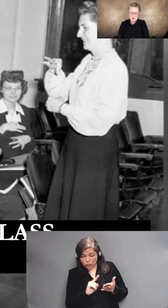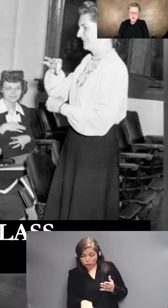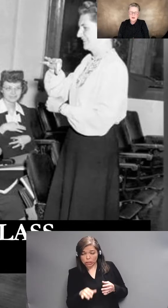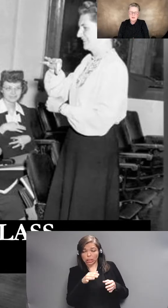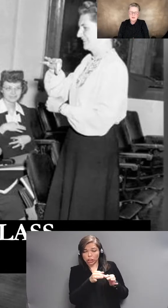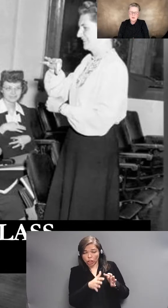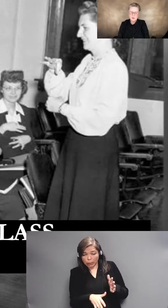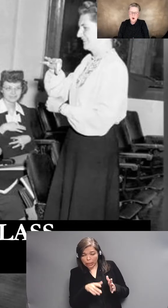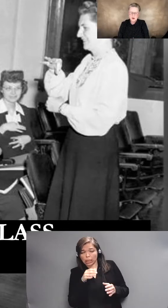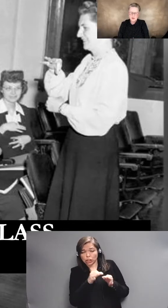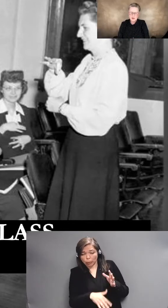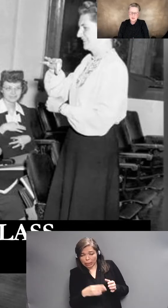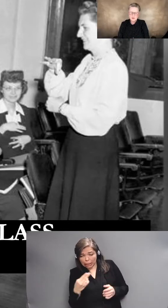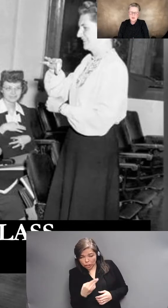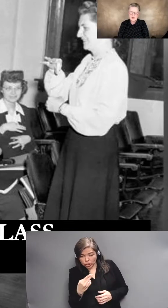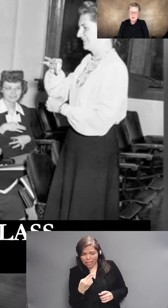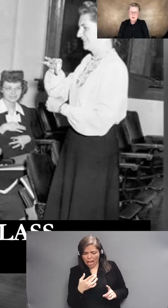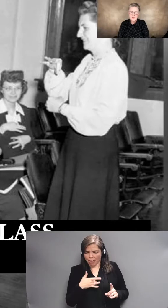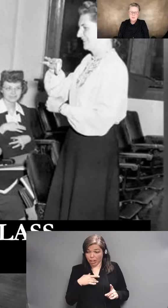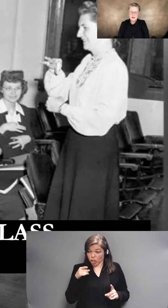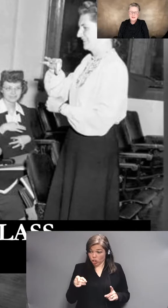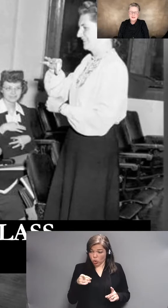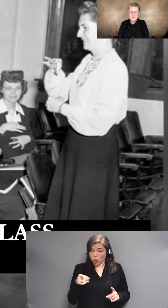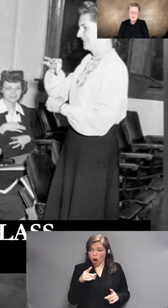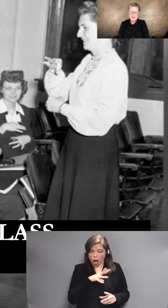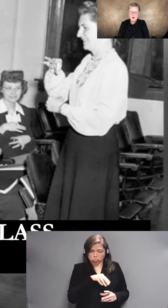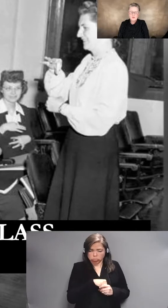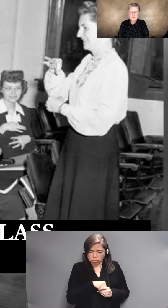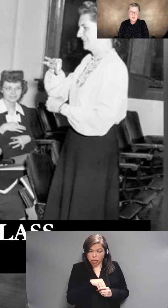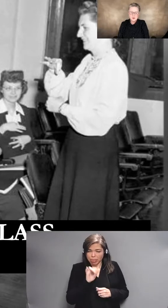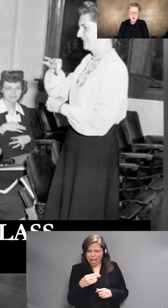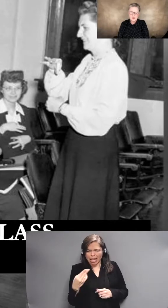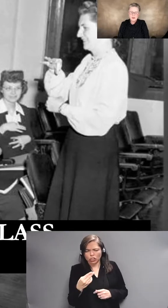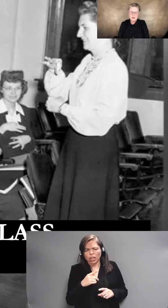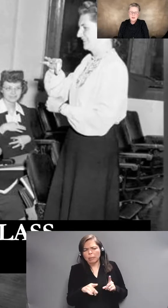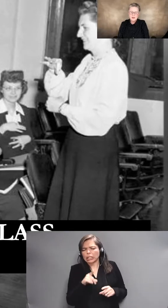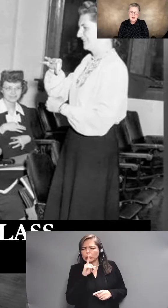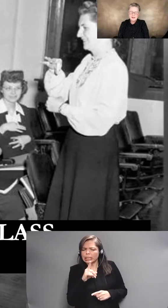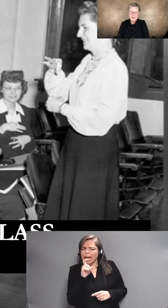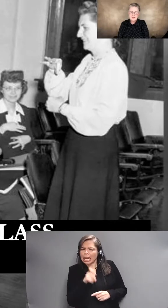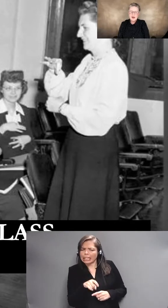and I think that you're part of that history but I need to find out for sure, I need to have